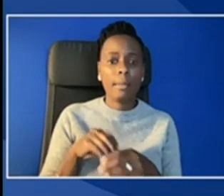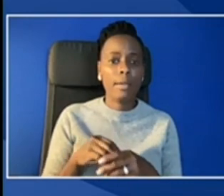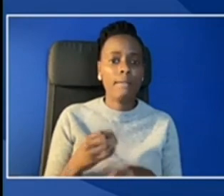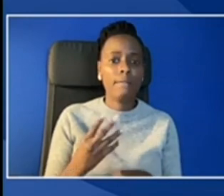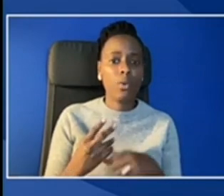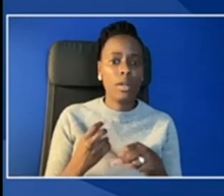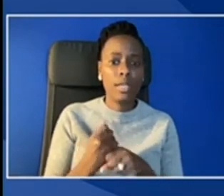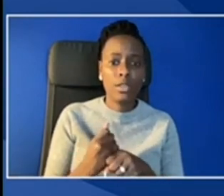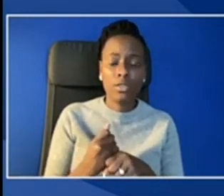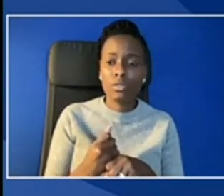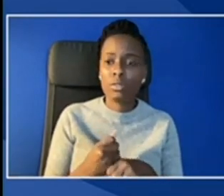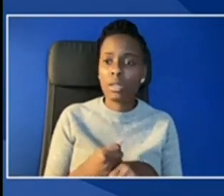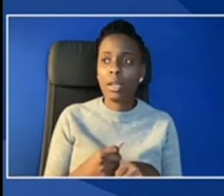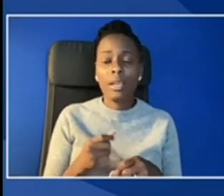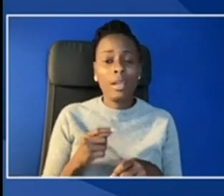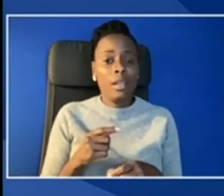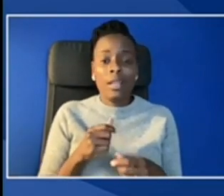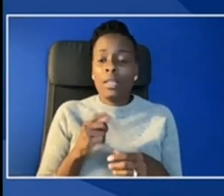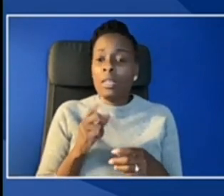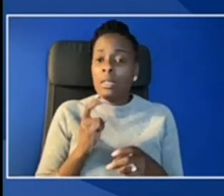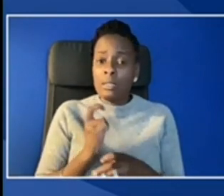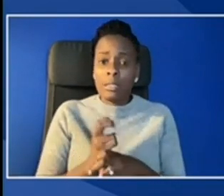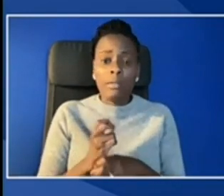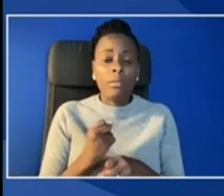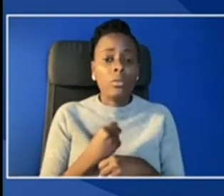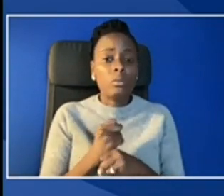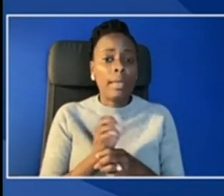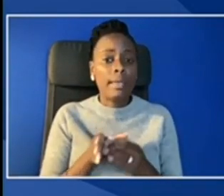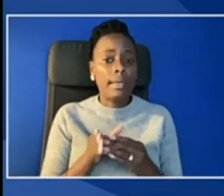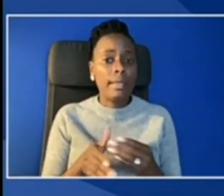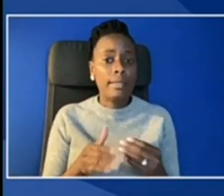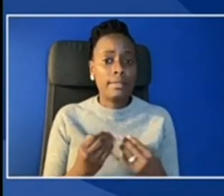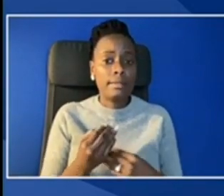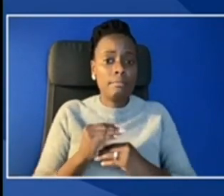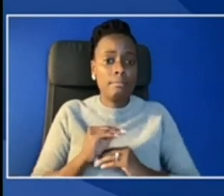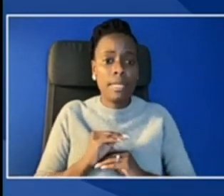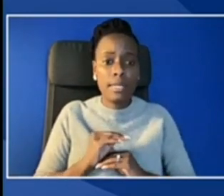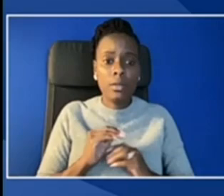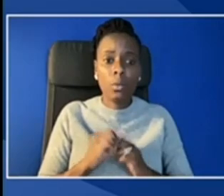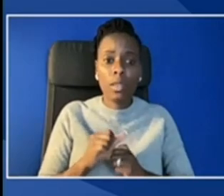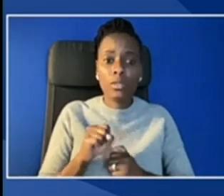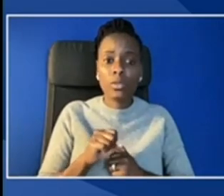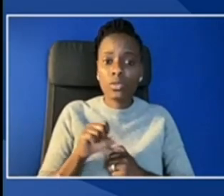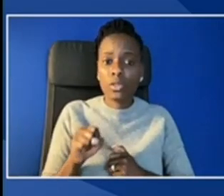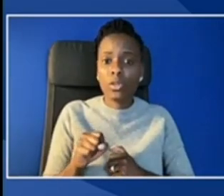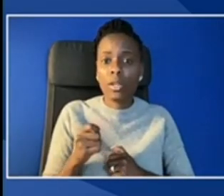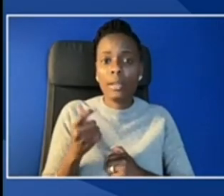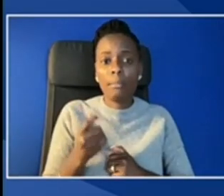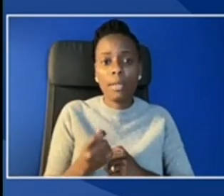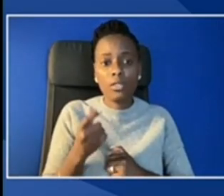meet between Social Security and my pension, and my student loan payments are 25% of my net income.